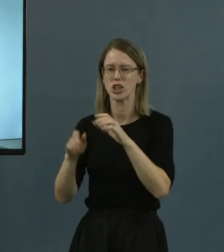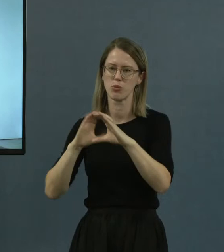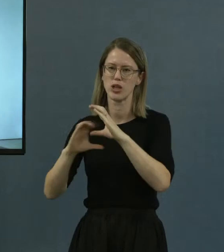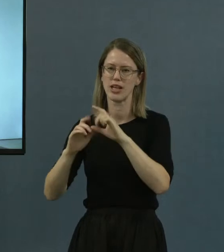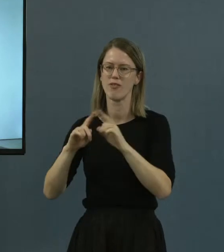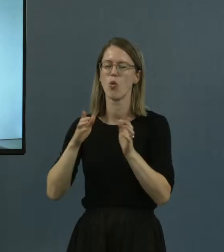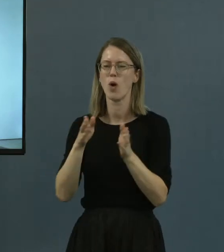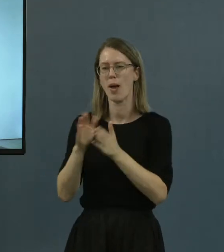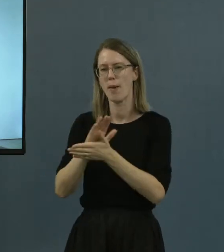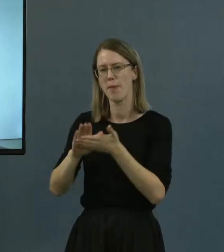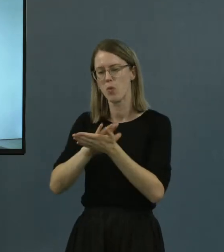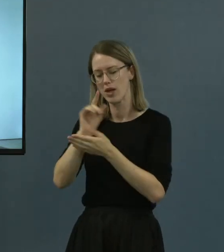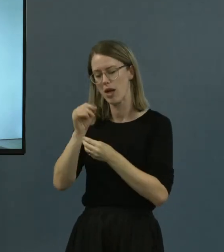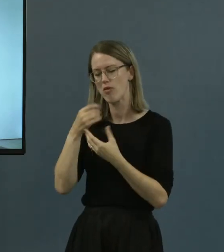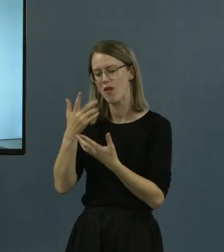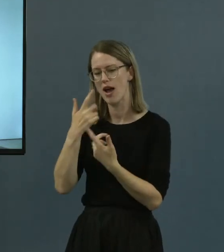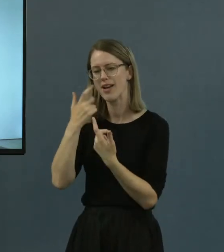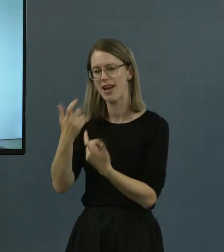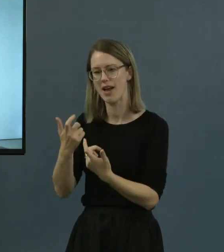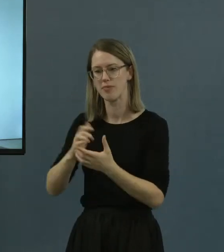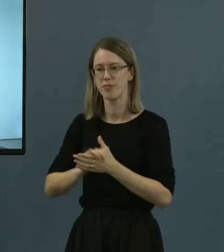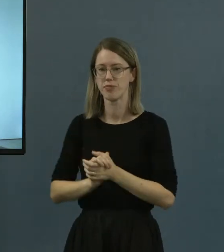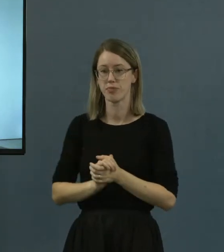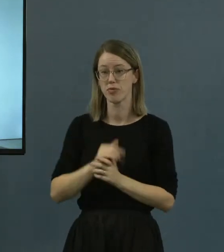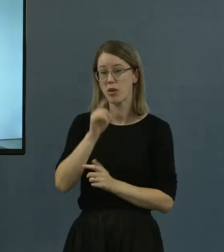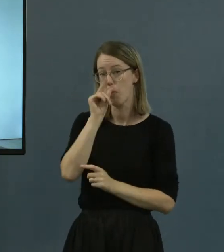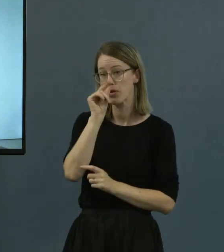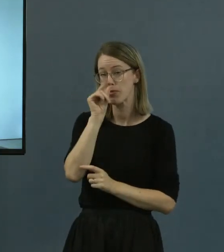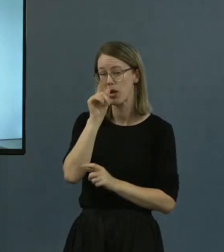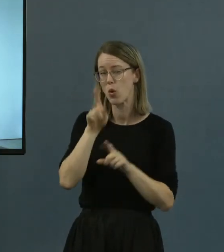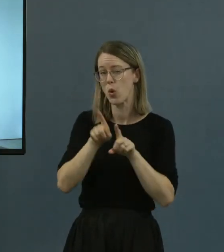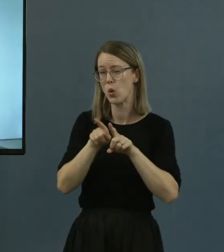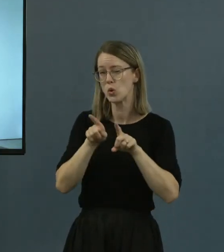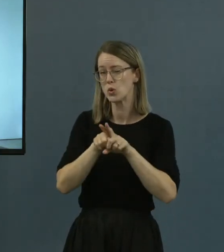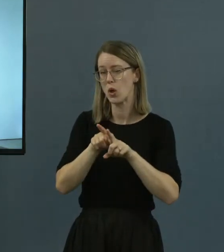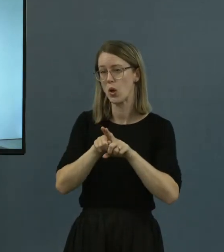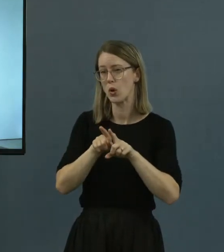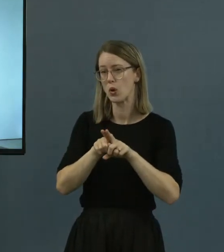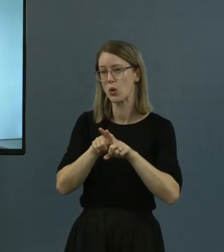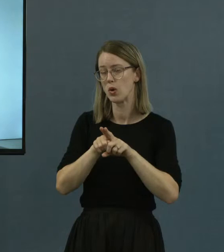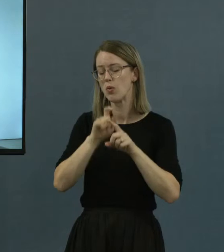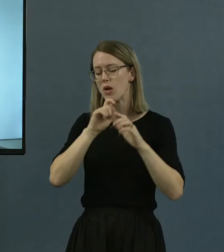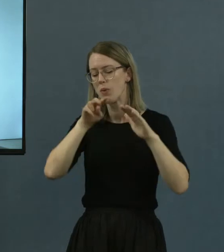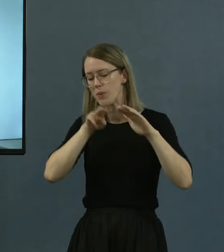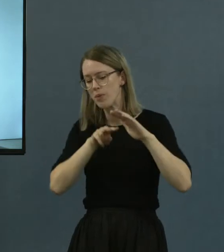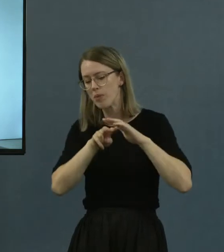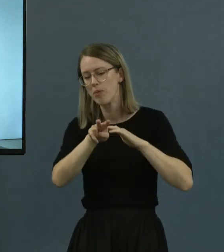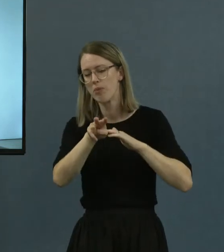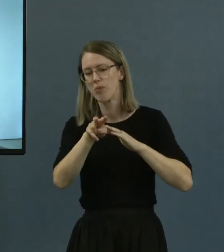so we can continue to provide that necessary care. We'll